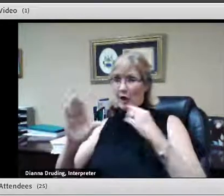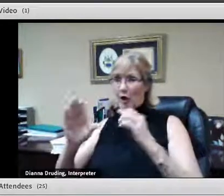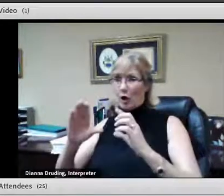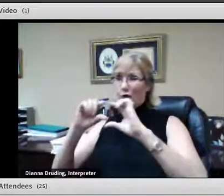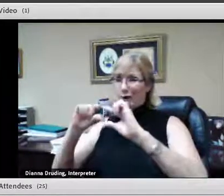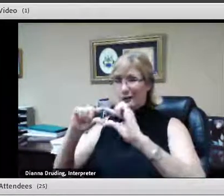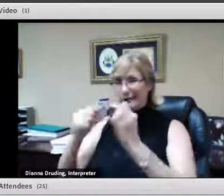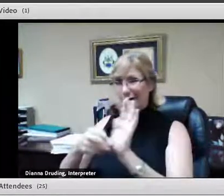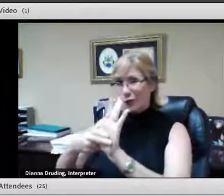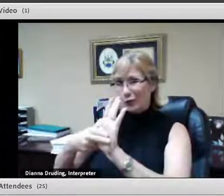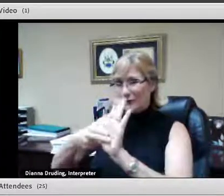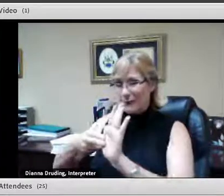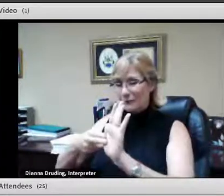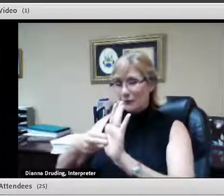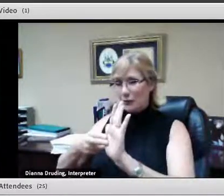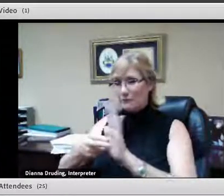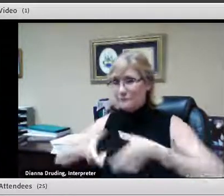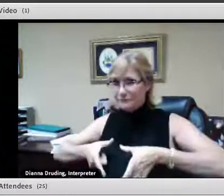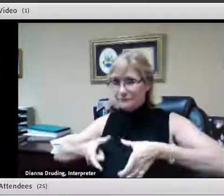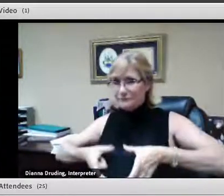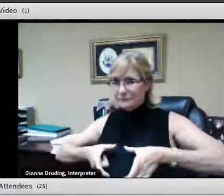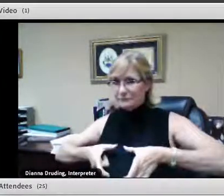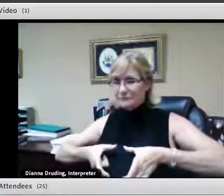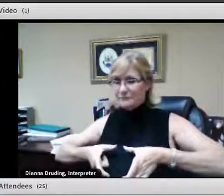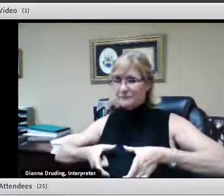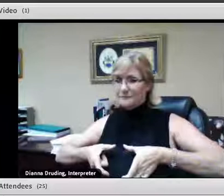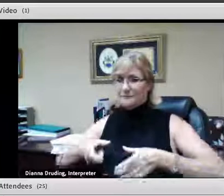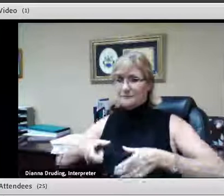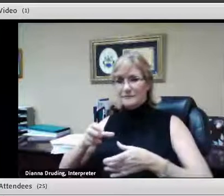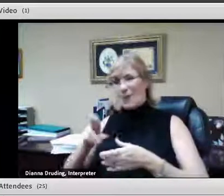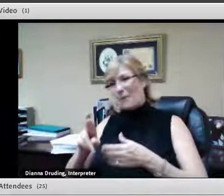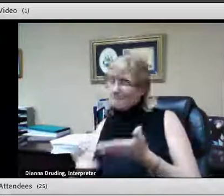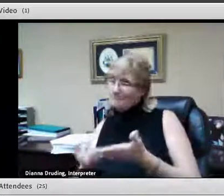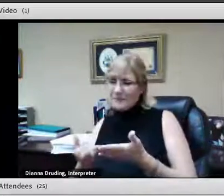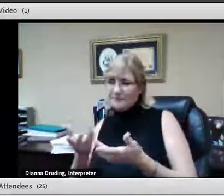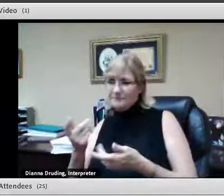labeled on an index card or something along those lines.